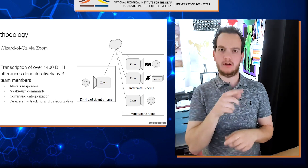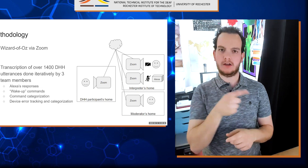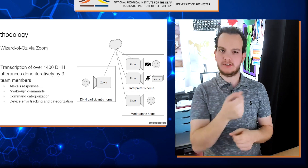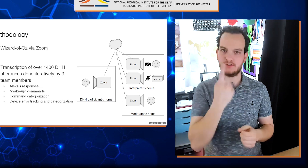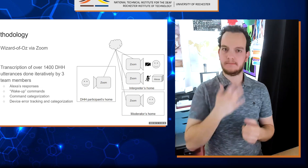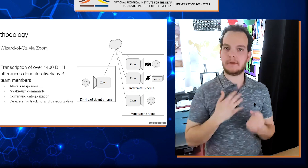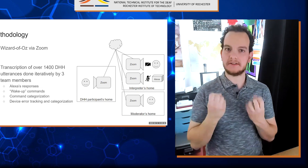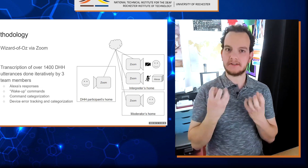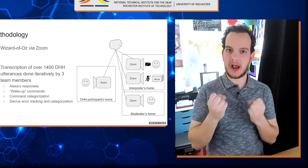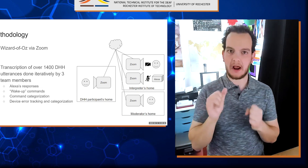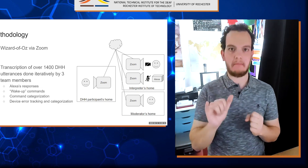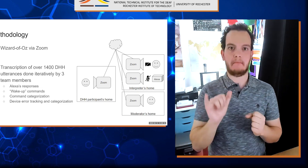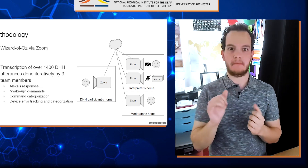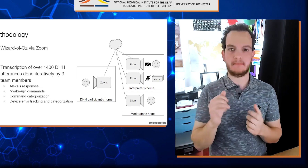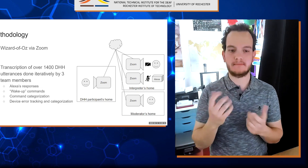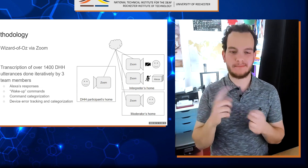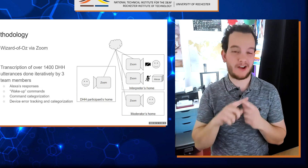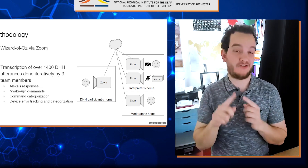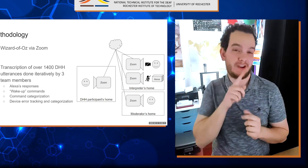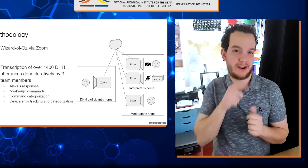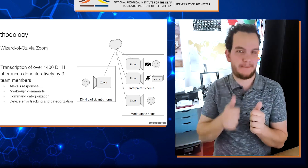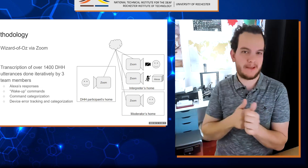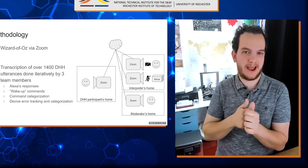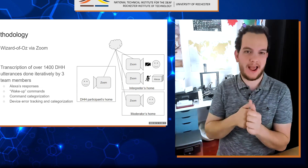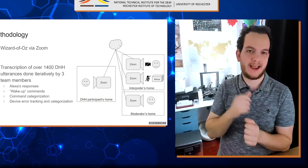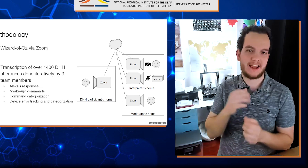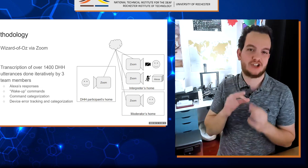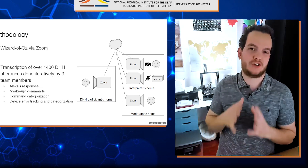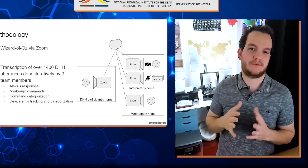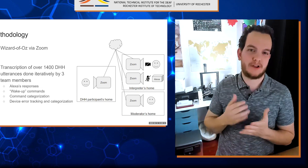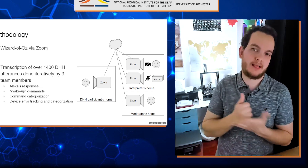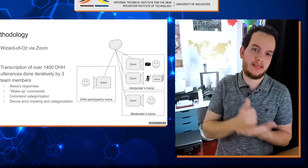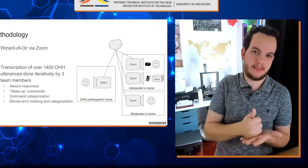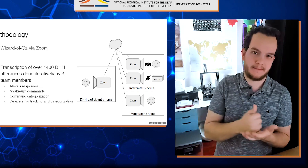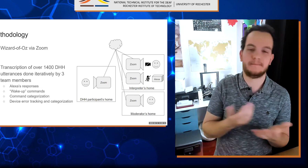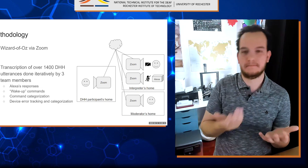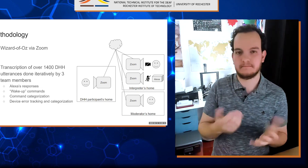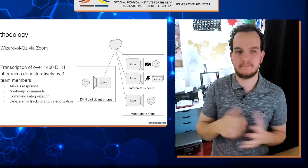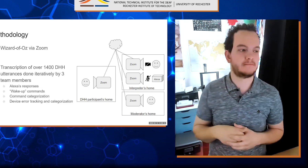And the Deaf person was surprised